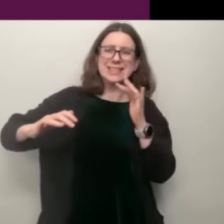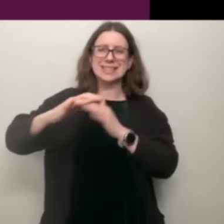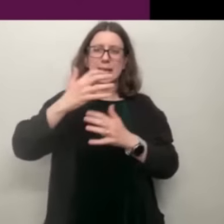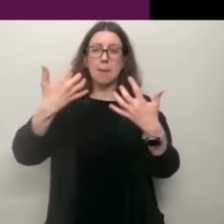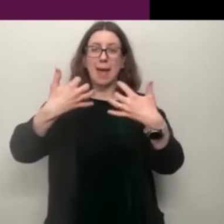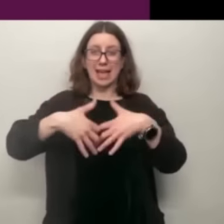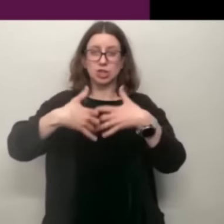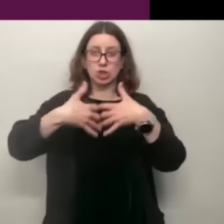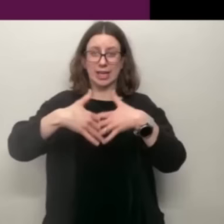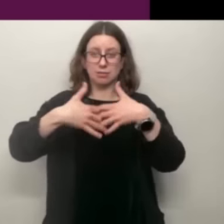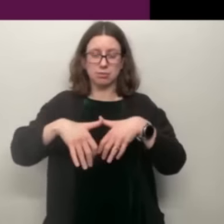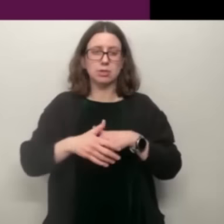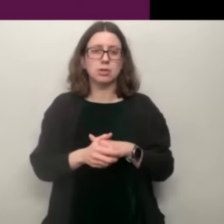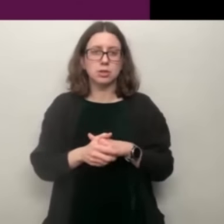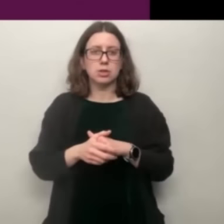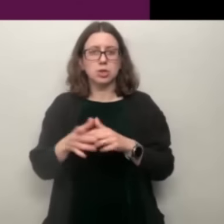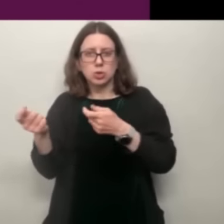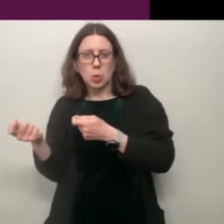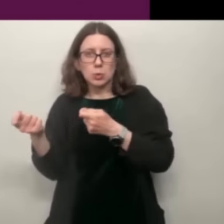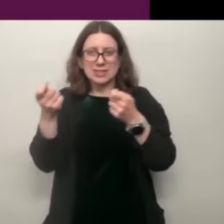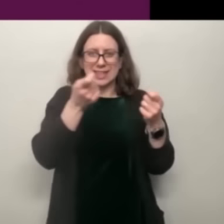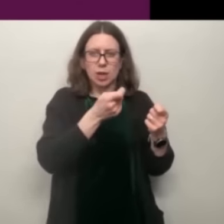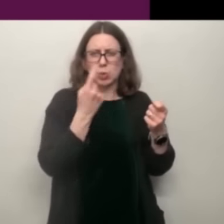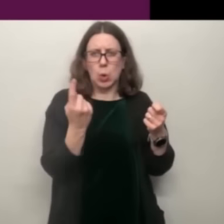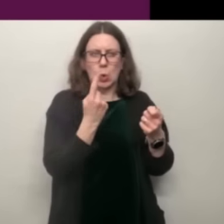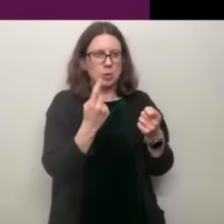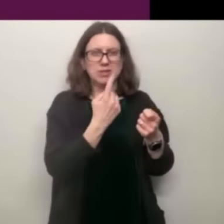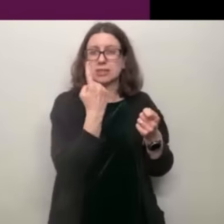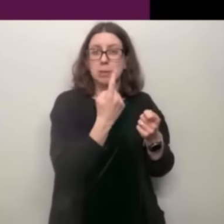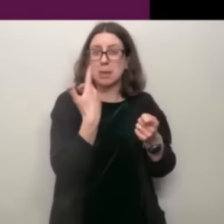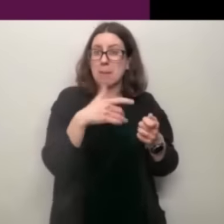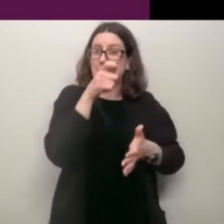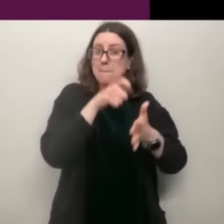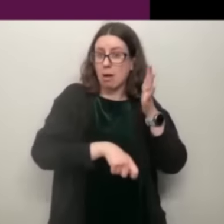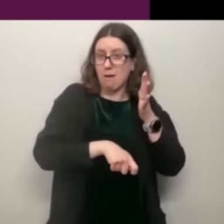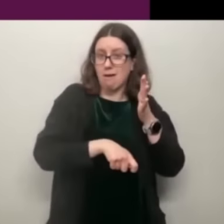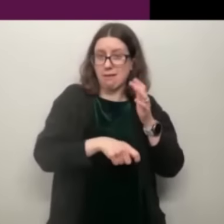presumably it's being taken away to a client. It's interesting to note that in this depiction,